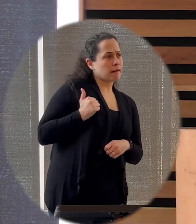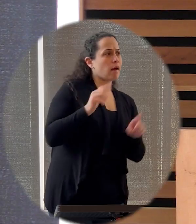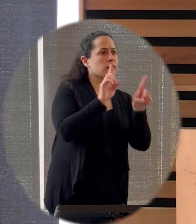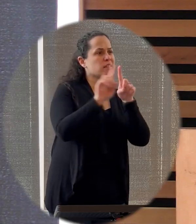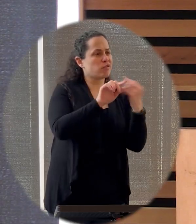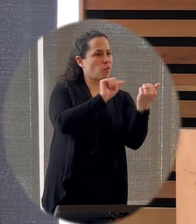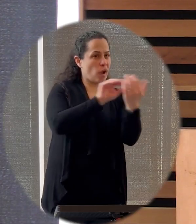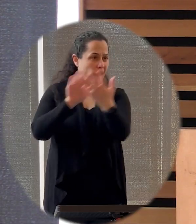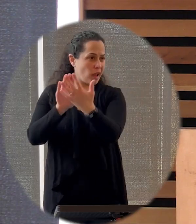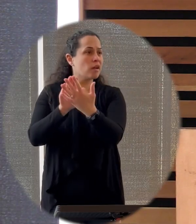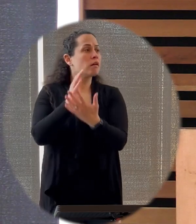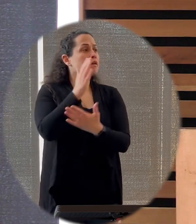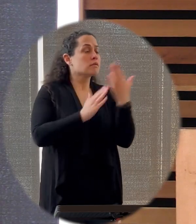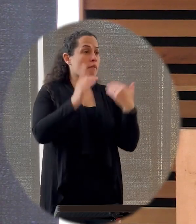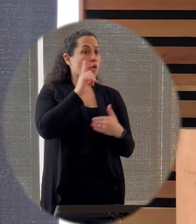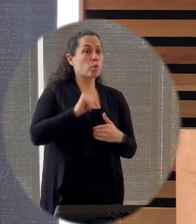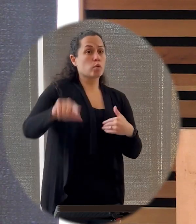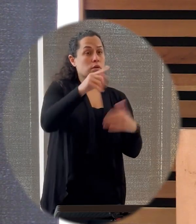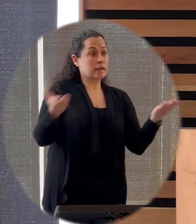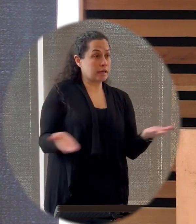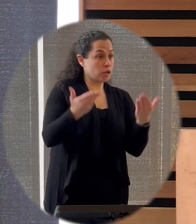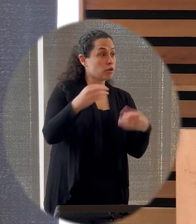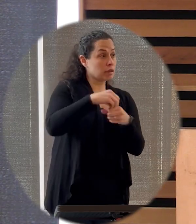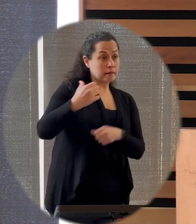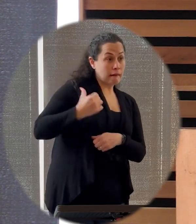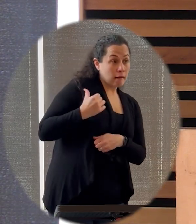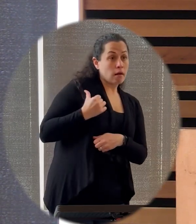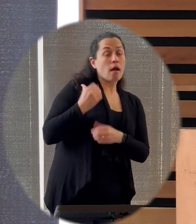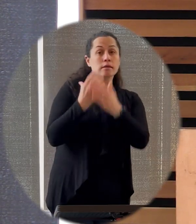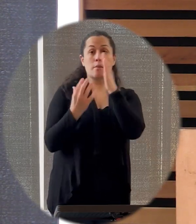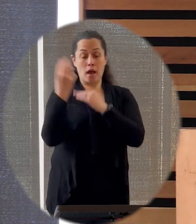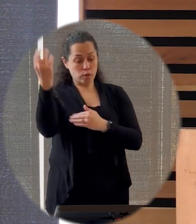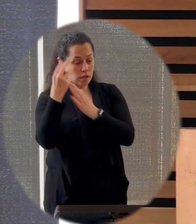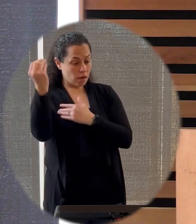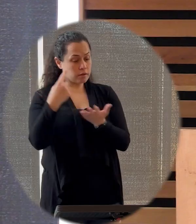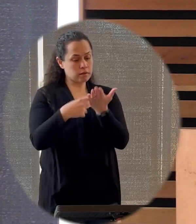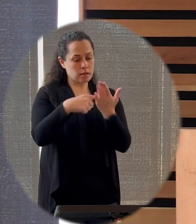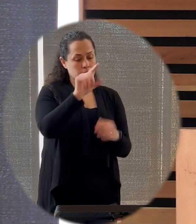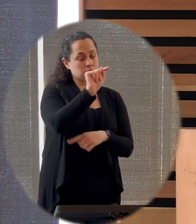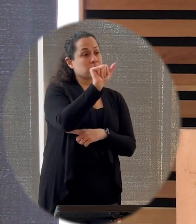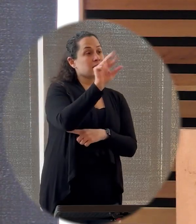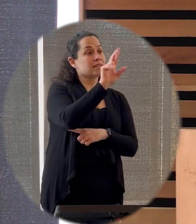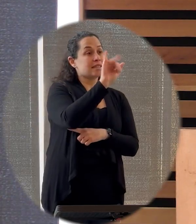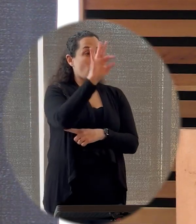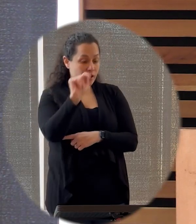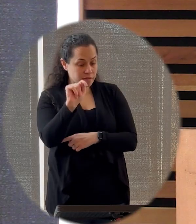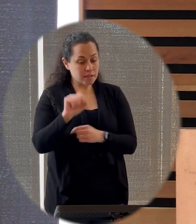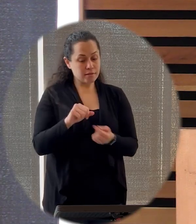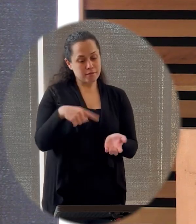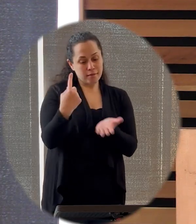for those inside and outside the country. From tariffs to taunts of becoming the 51st state,